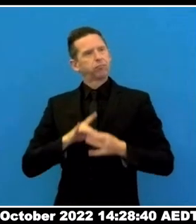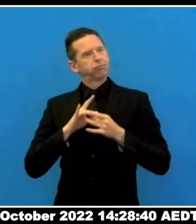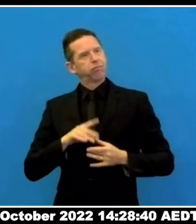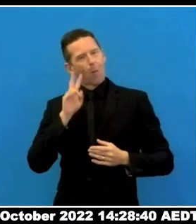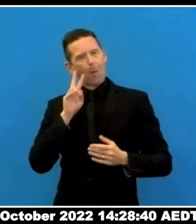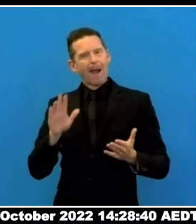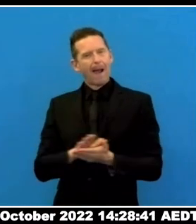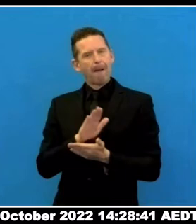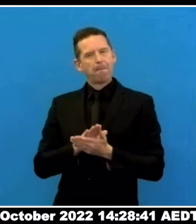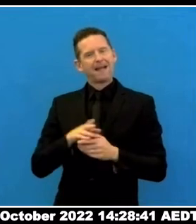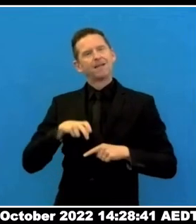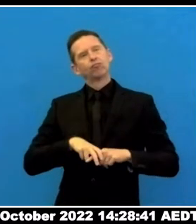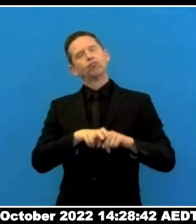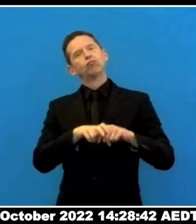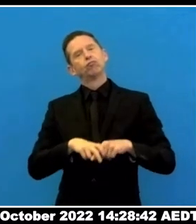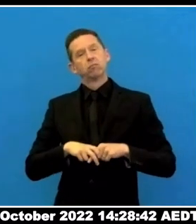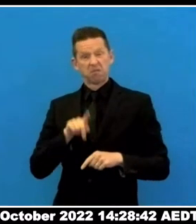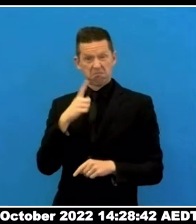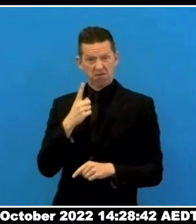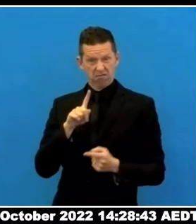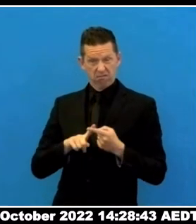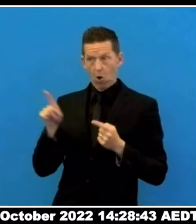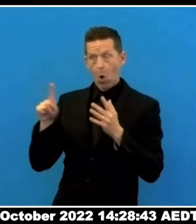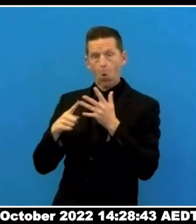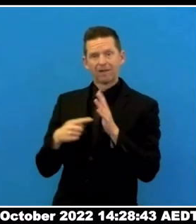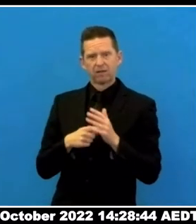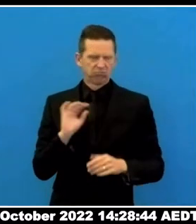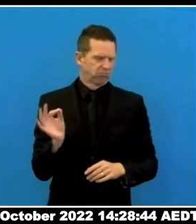However, the OT said it was too dangerous for her,